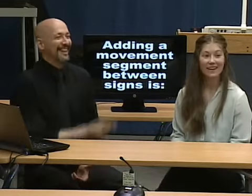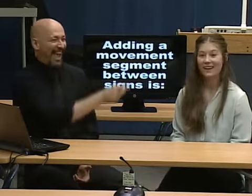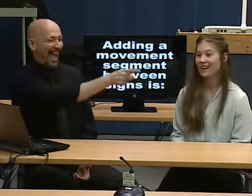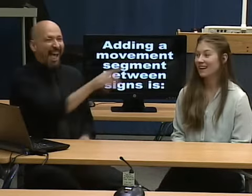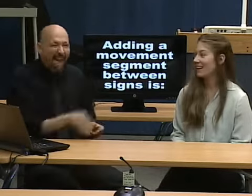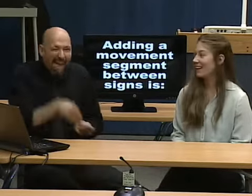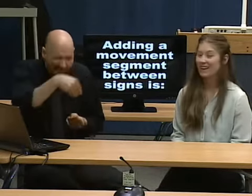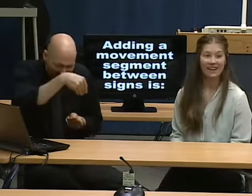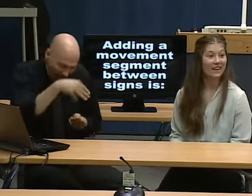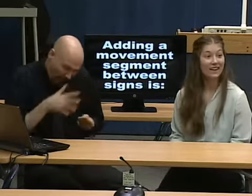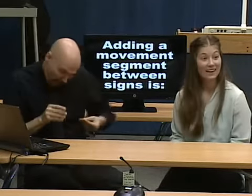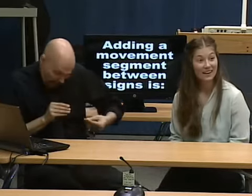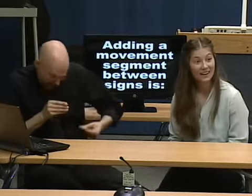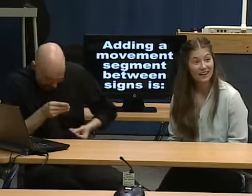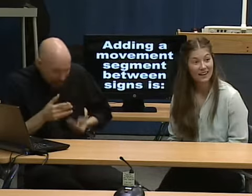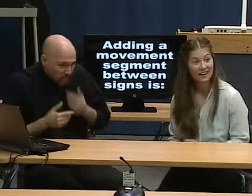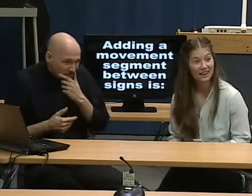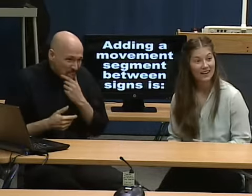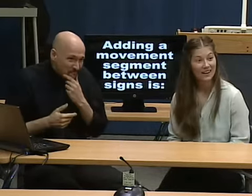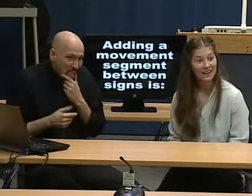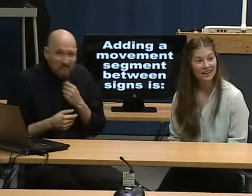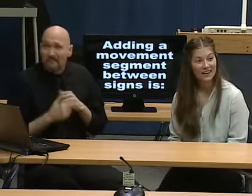Ha! That person is digging through their notes.